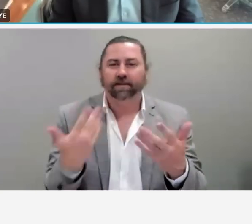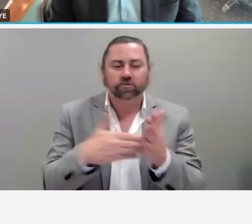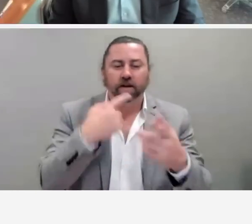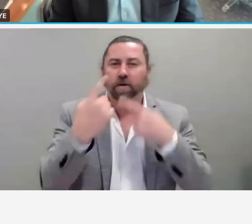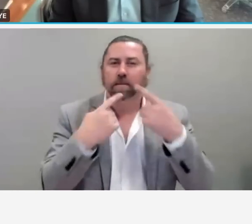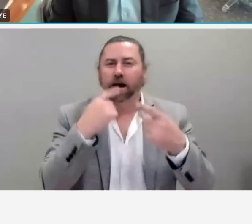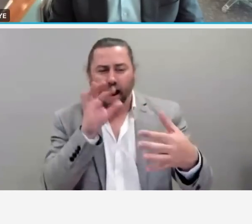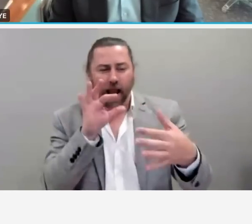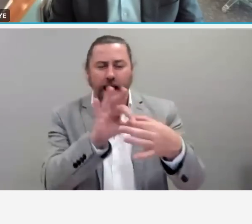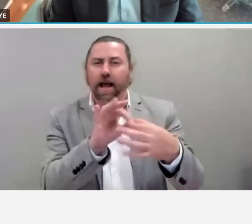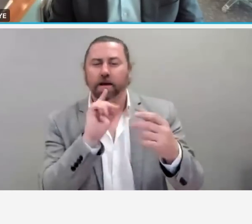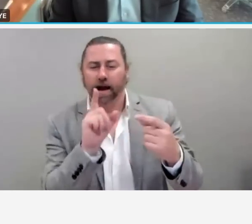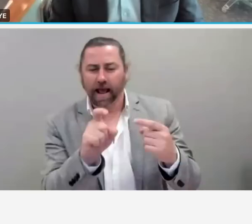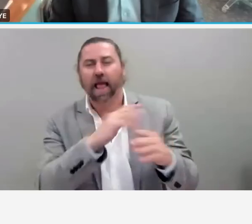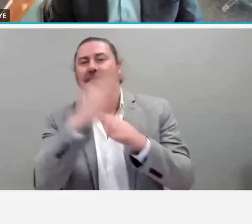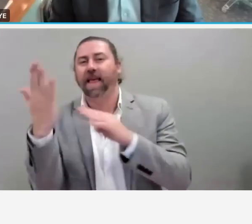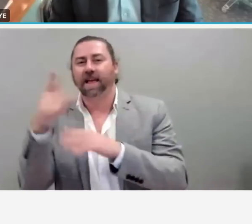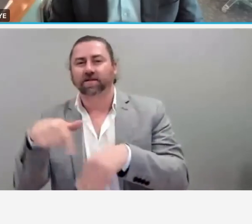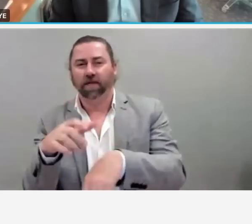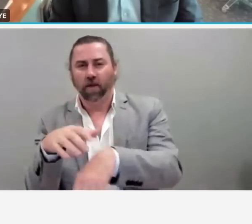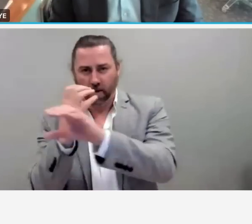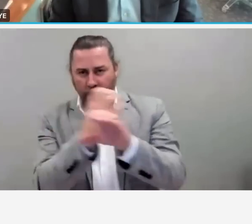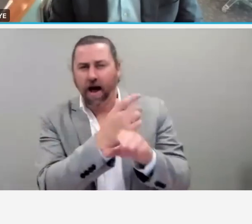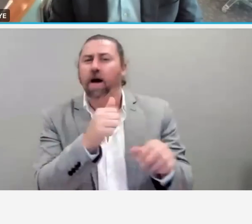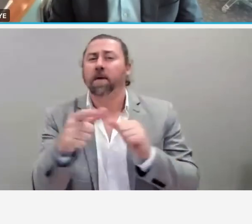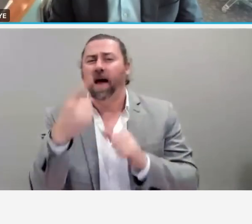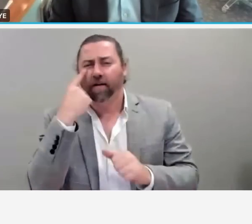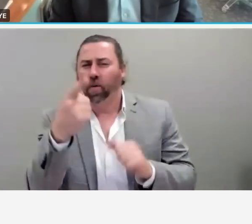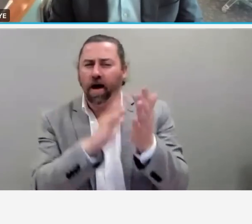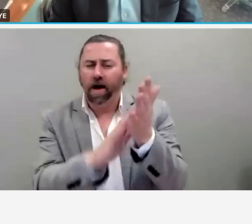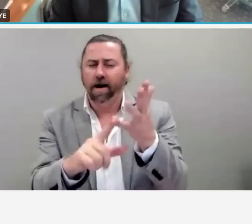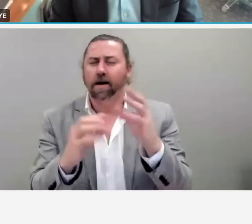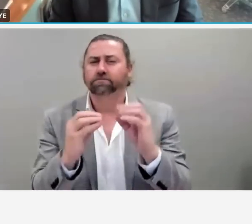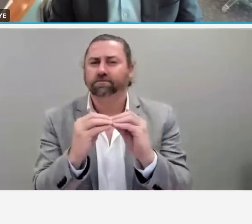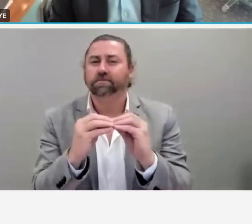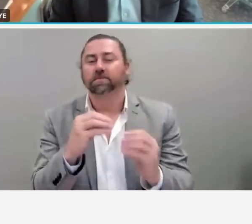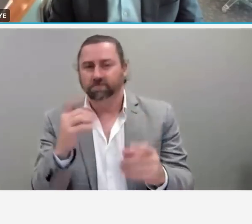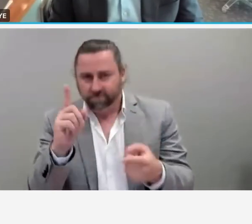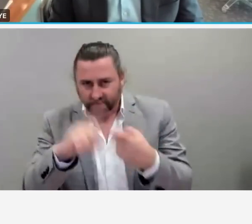So please keep looking at the Hub, stay involved and keep engaging with us.